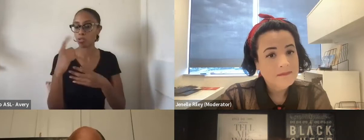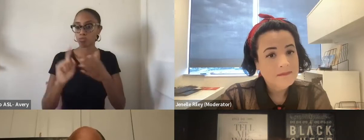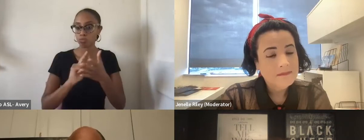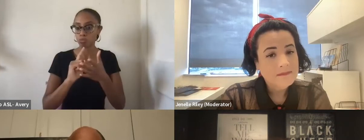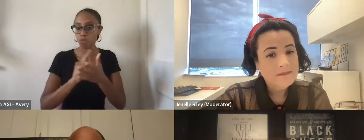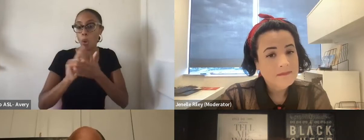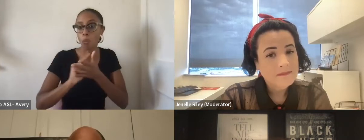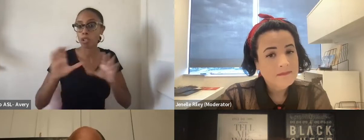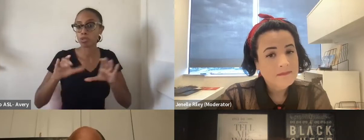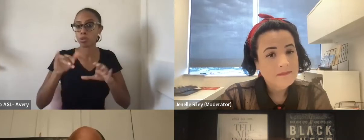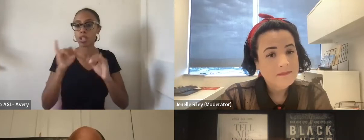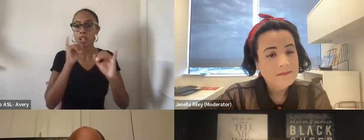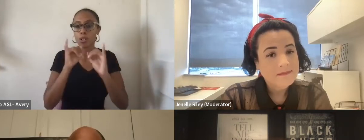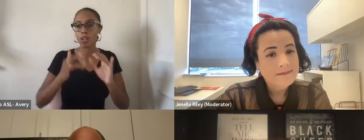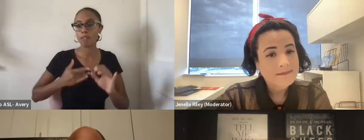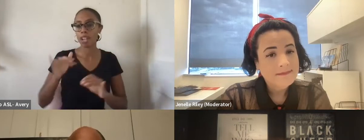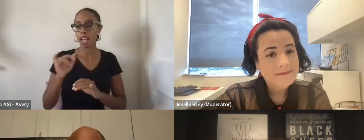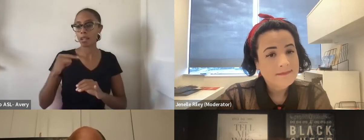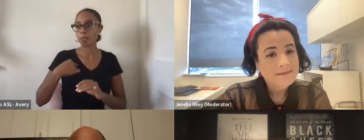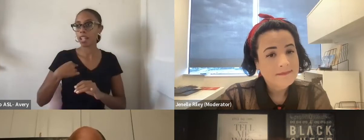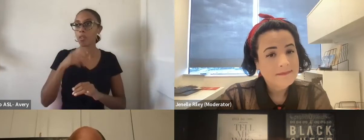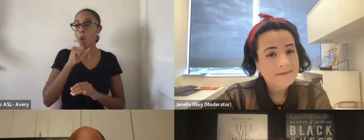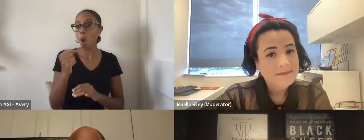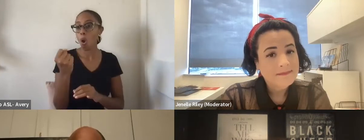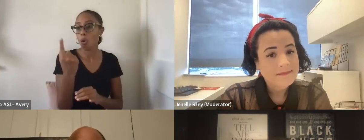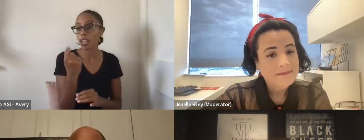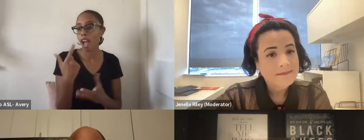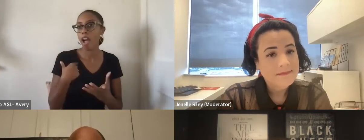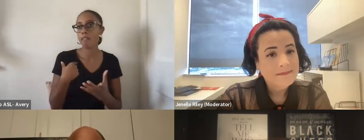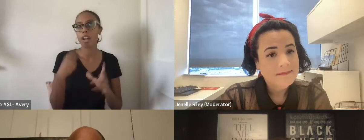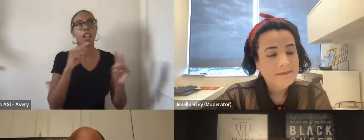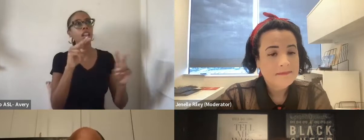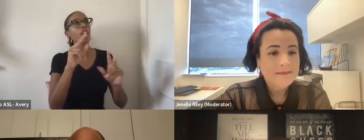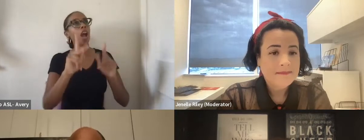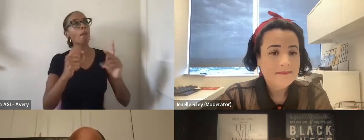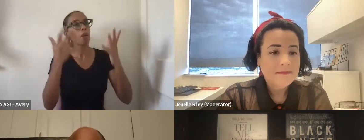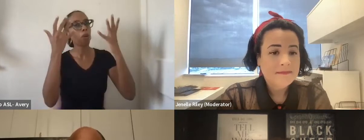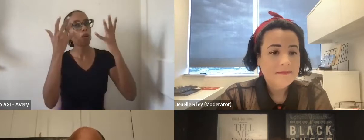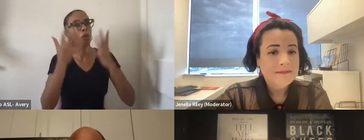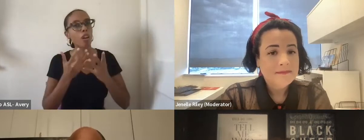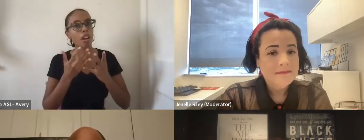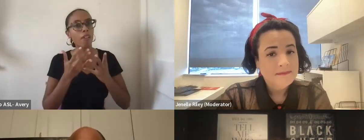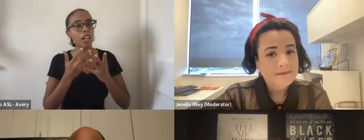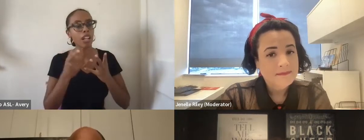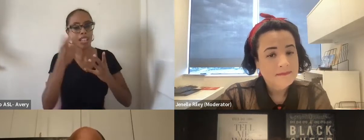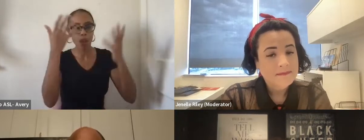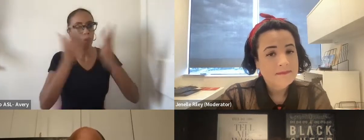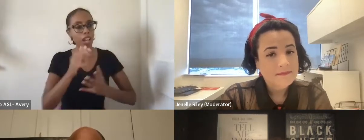11-year-old looking at people grieving, they were grieving it as though they lost a family member, as they lost a daughter, mother, sister.